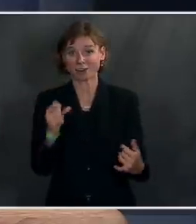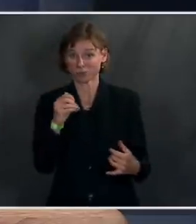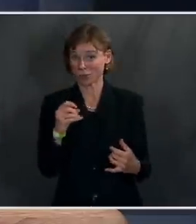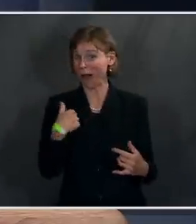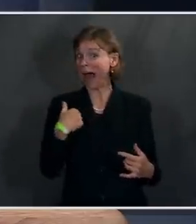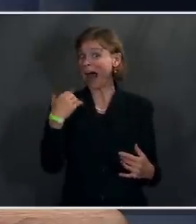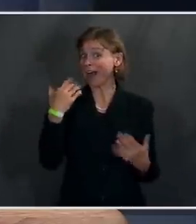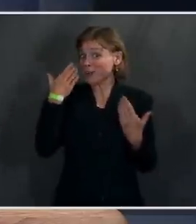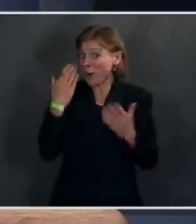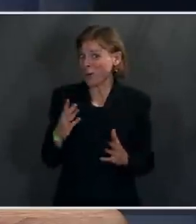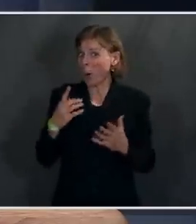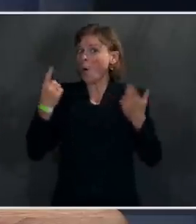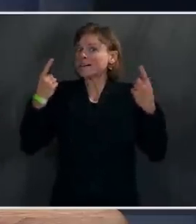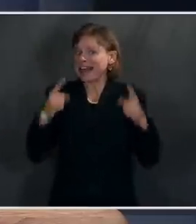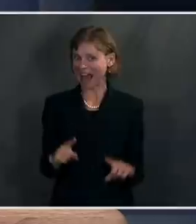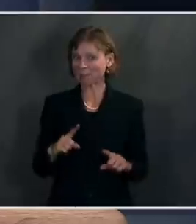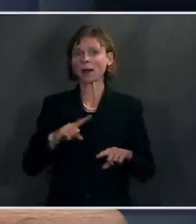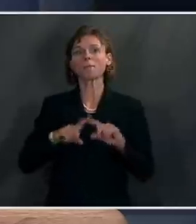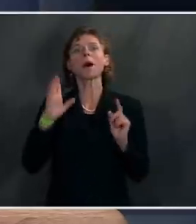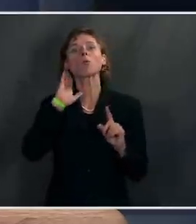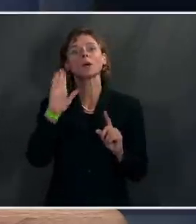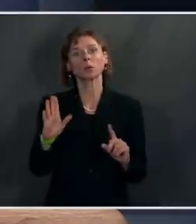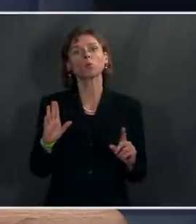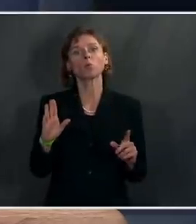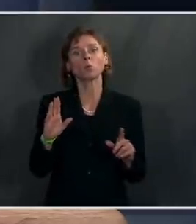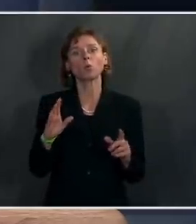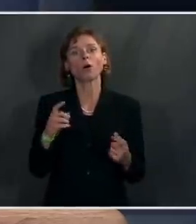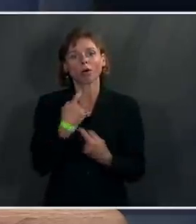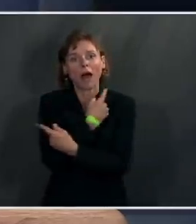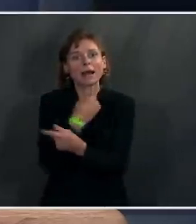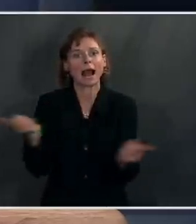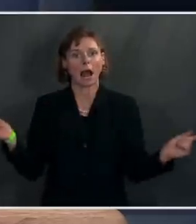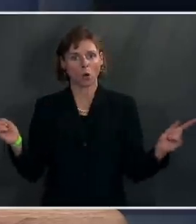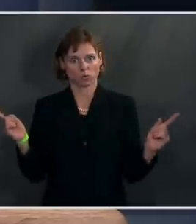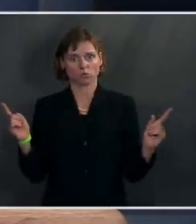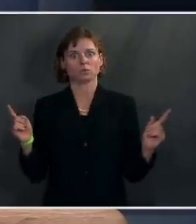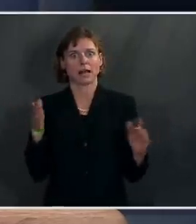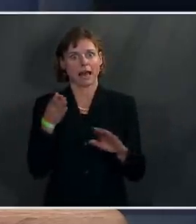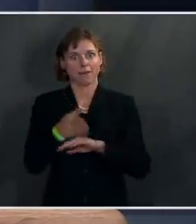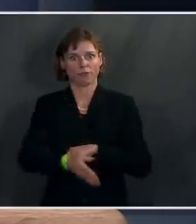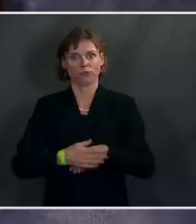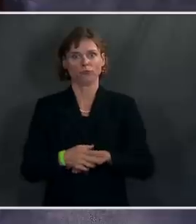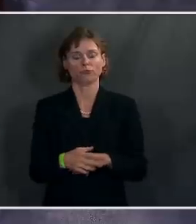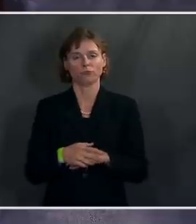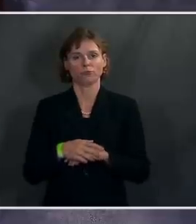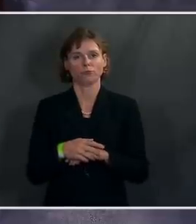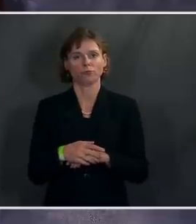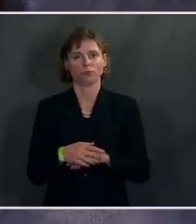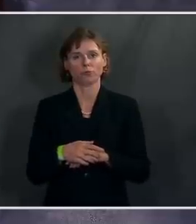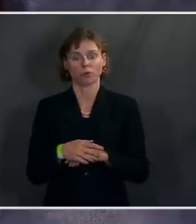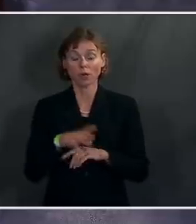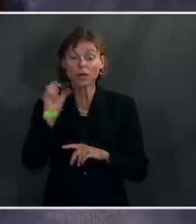But we will put out a readout of it afterwards. The Press: But the goal was just discuss the same the bill, but nothing else.